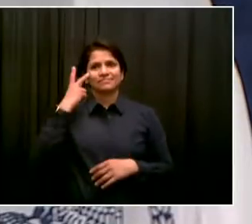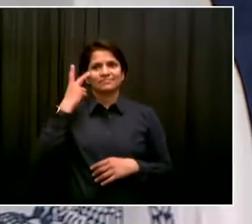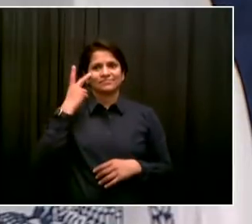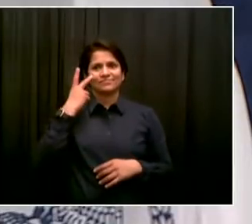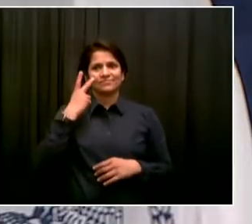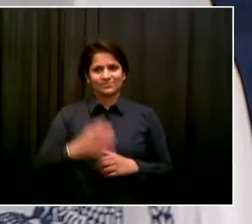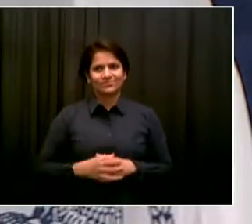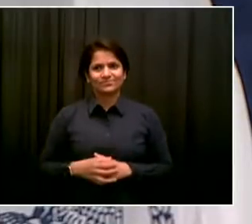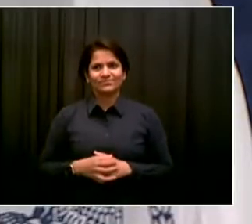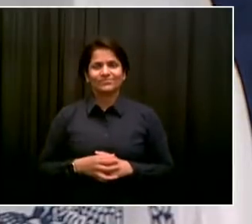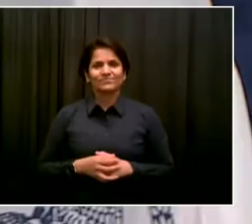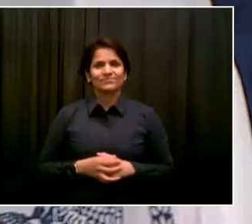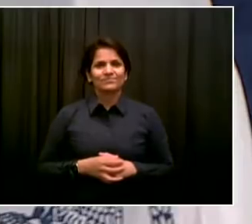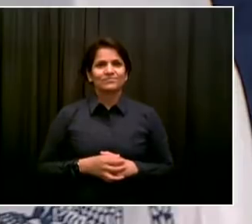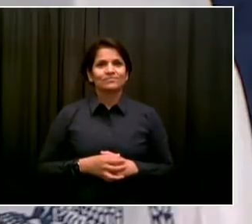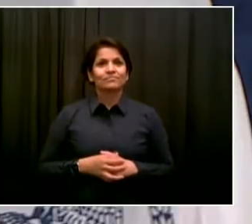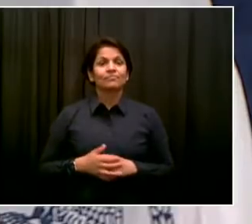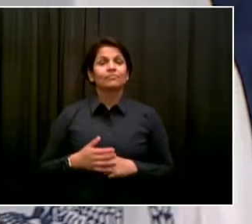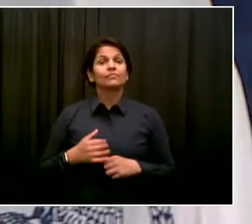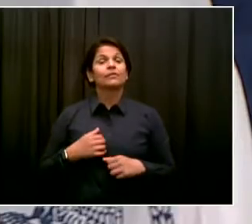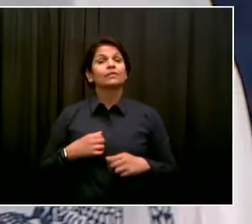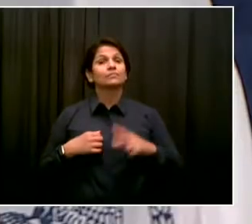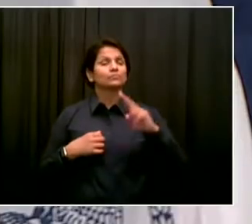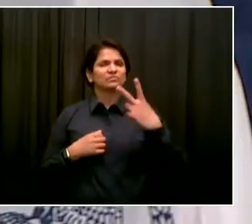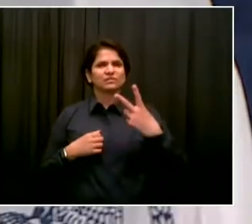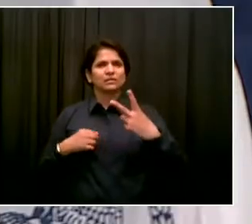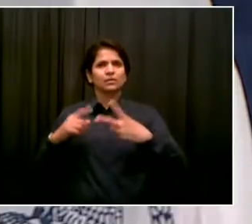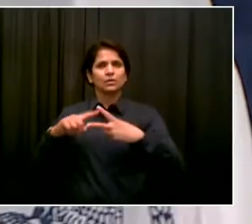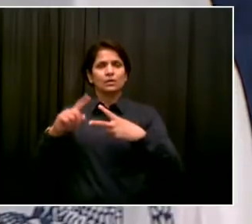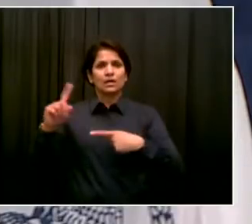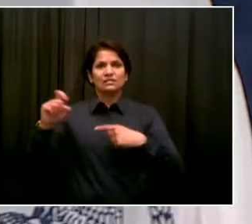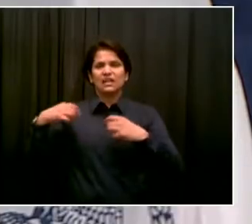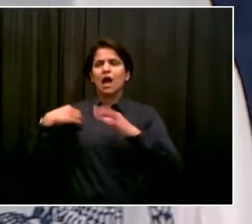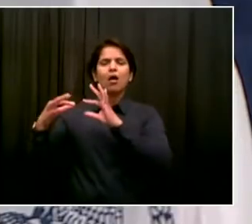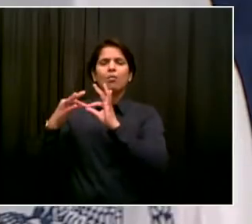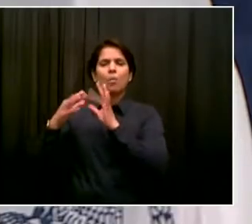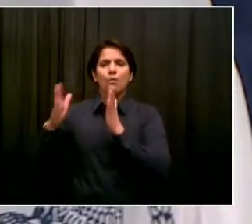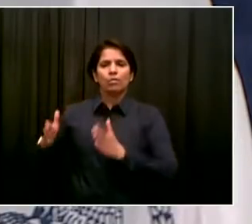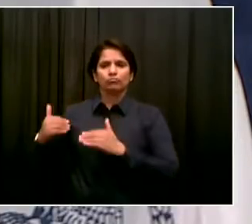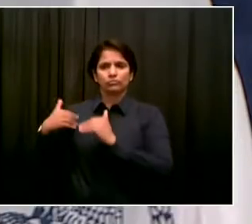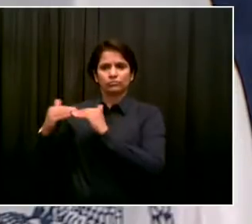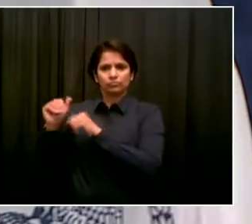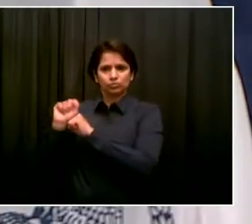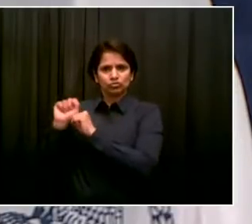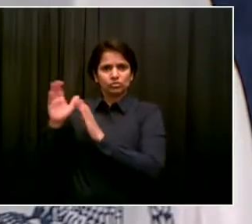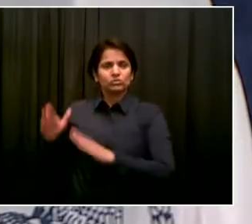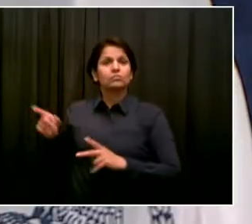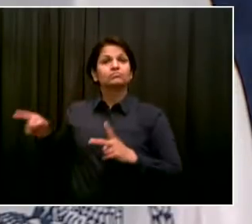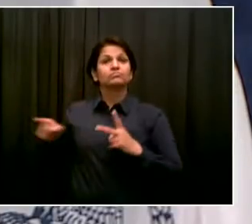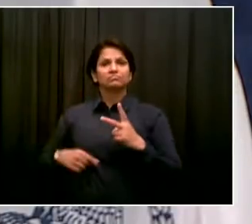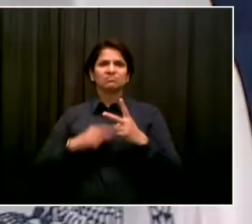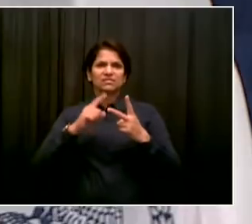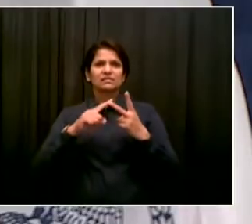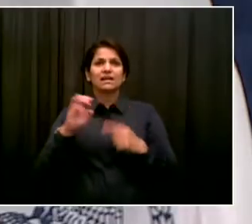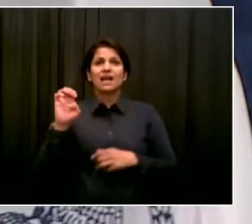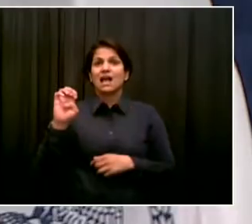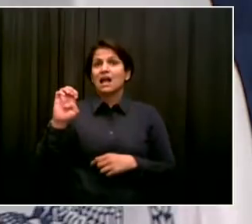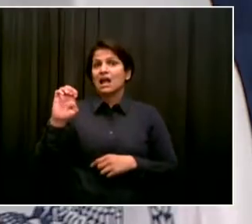WEATHER > >I HAVE A